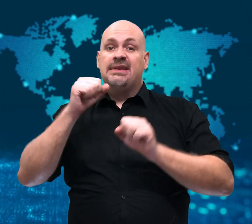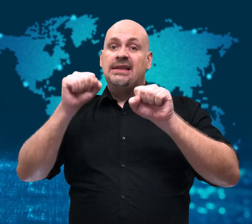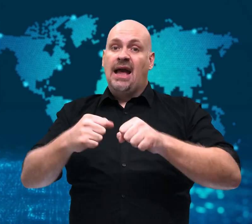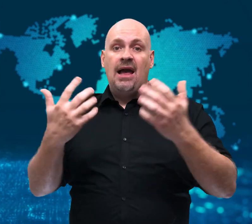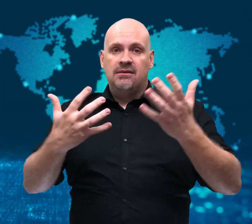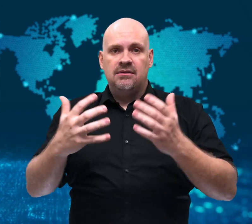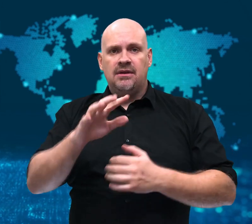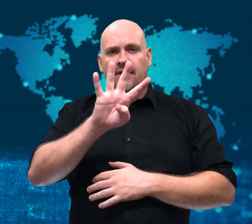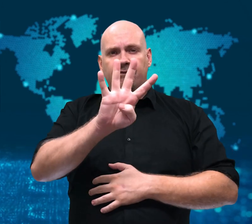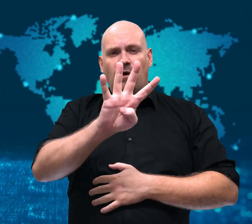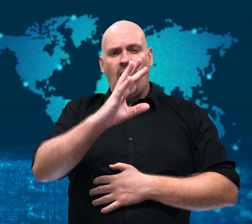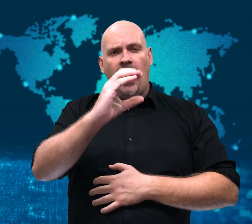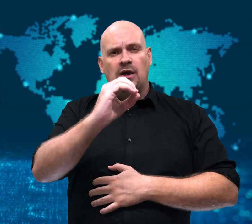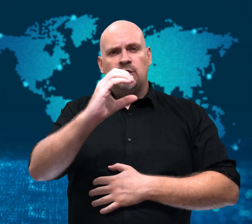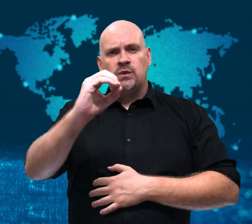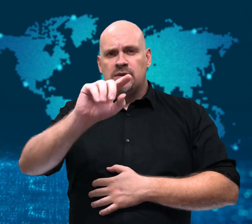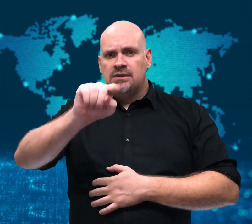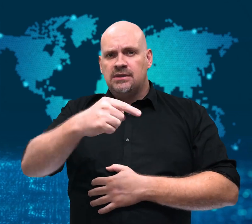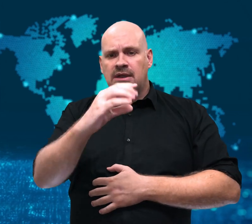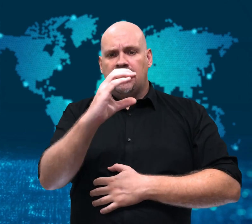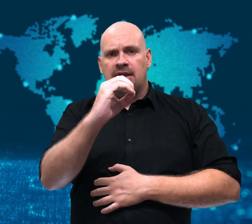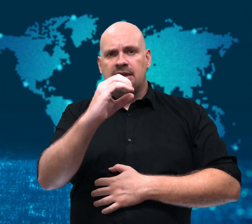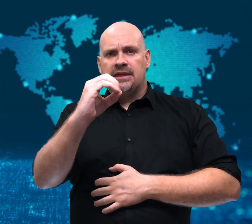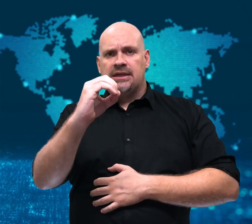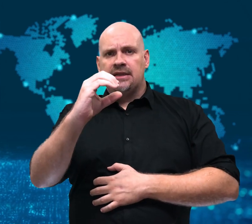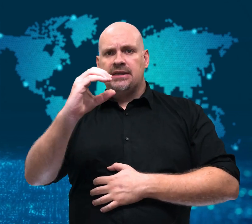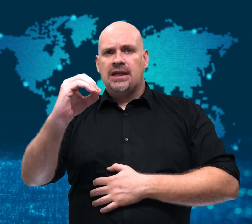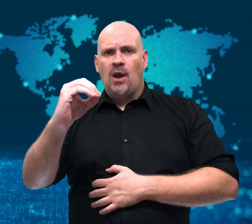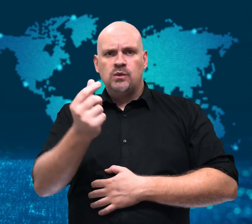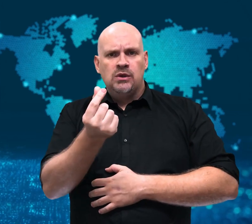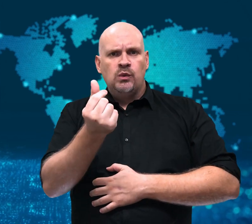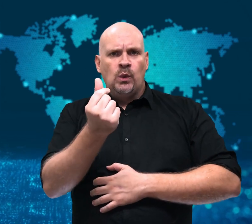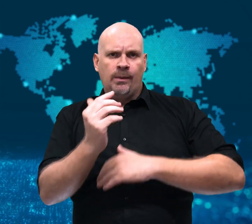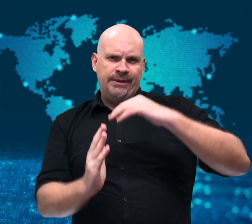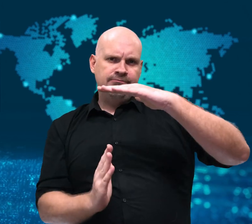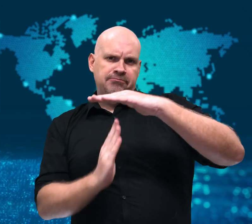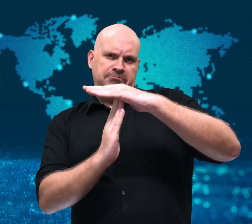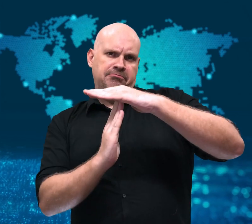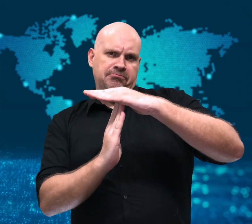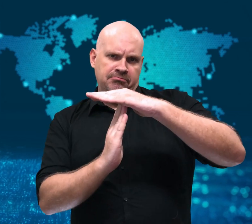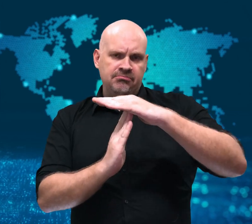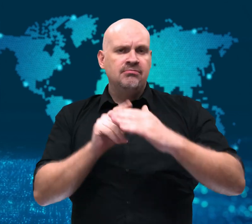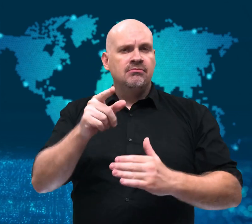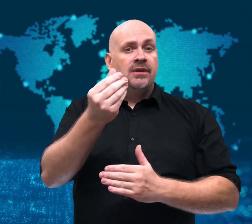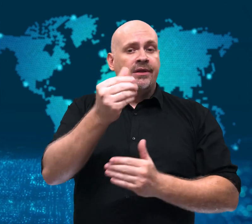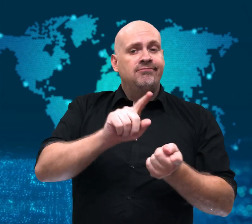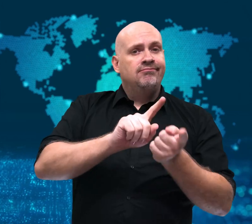up to 400,000 rupees, or $5,365 USD,